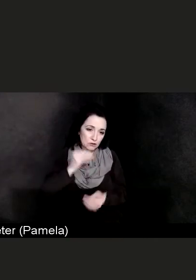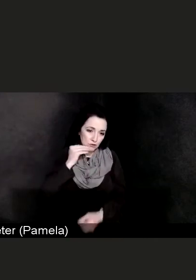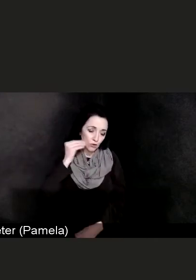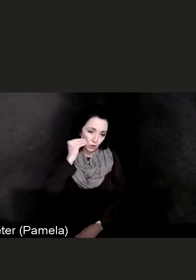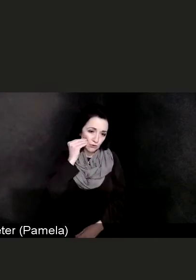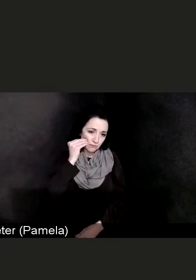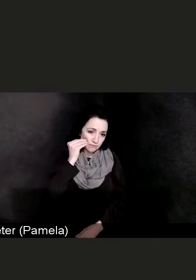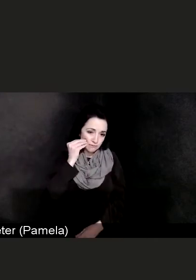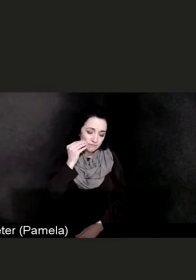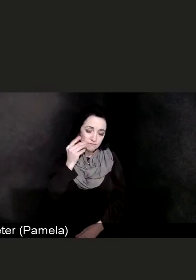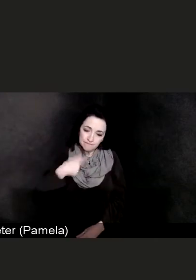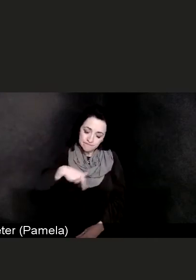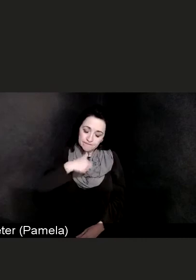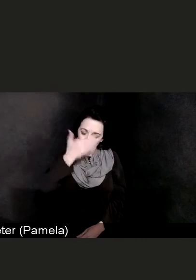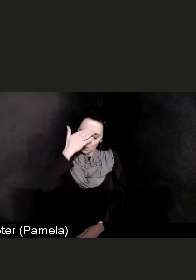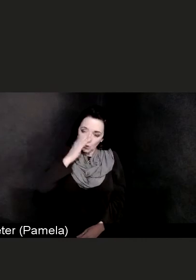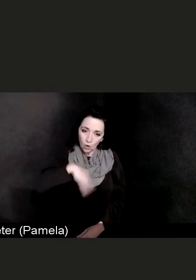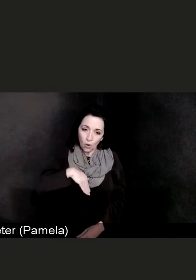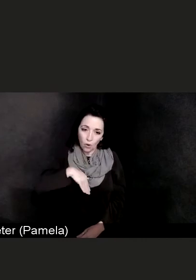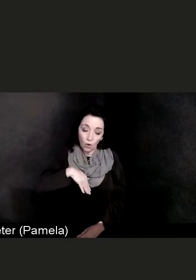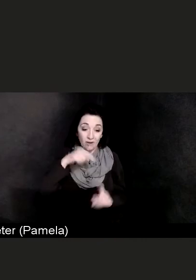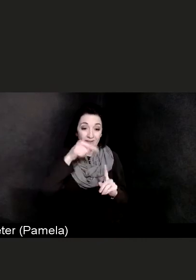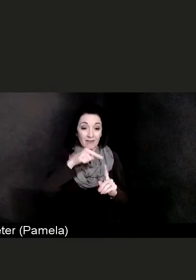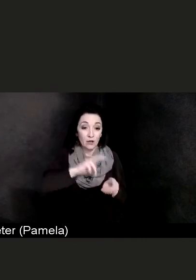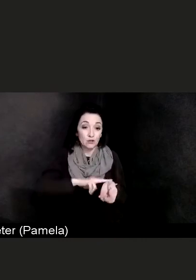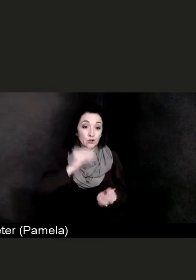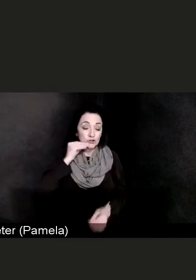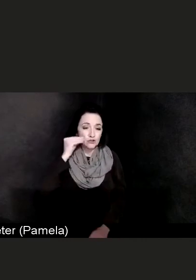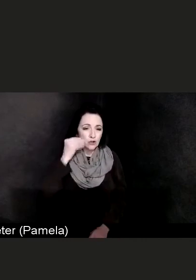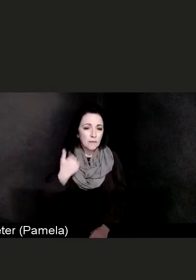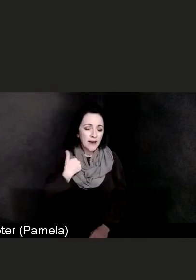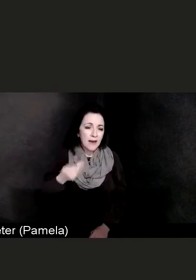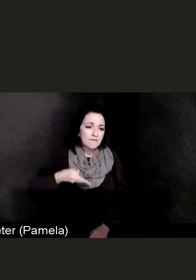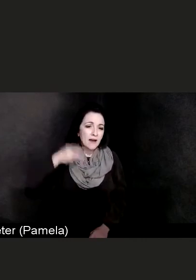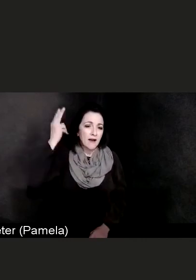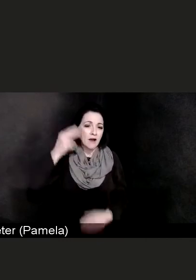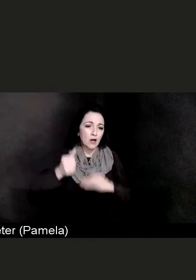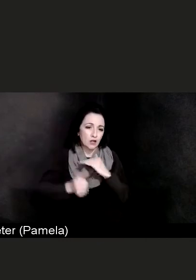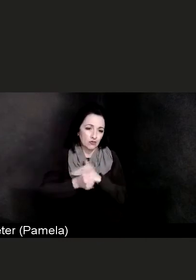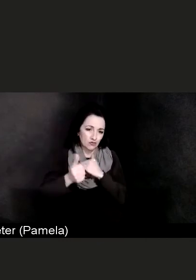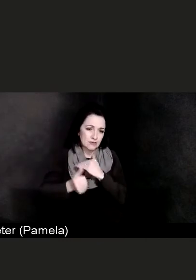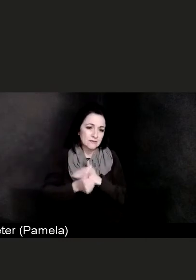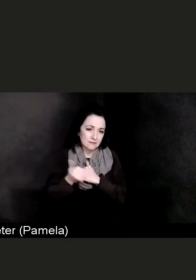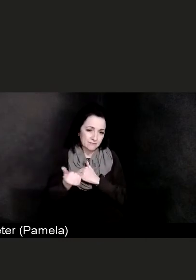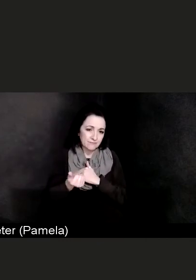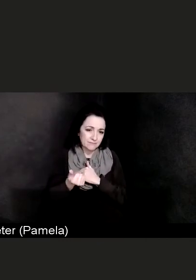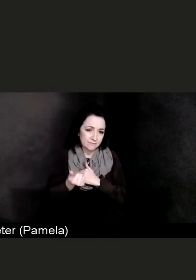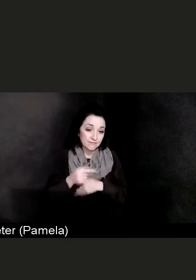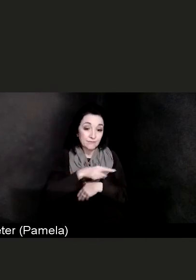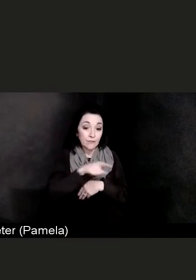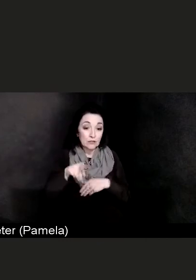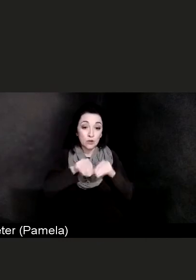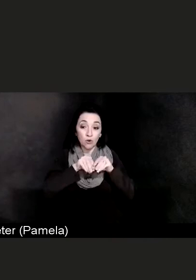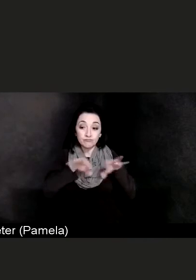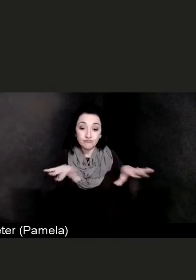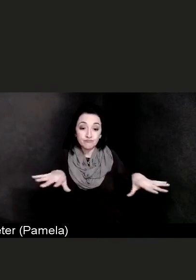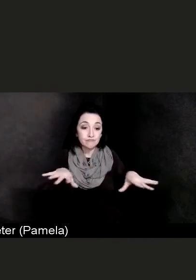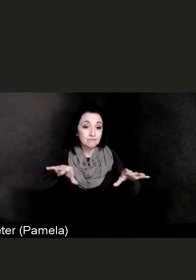of individuals that unfortunately have passed away or had a high mortality when they became infected